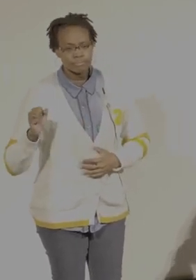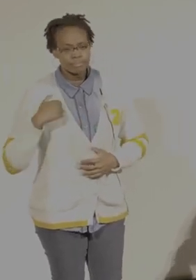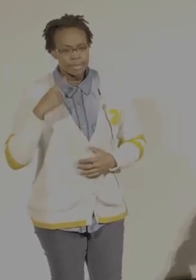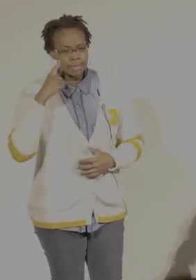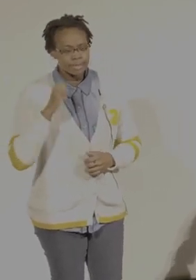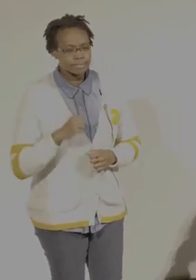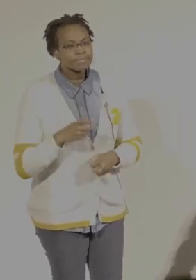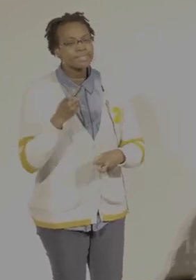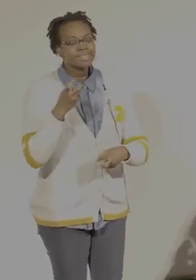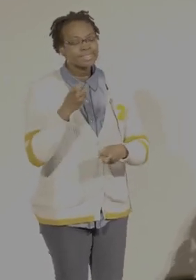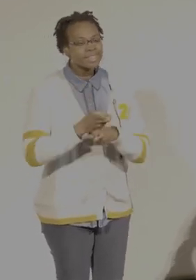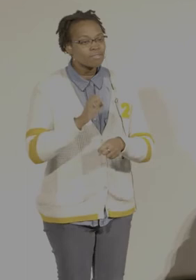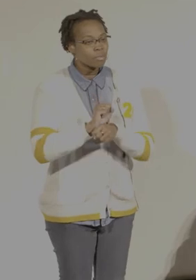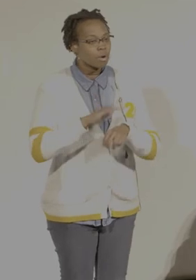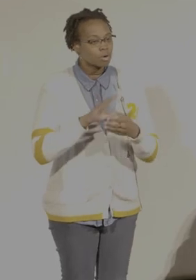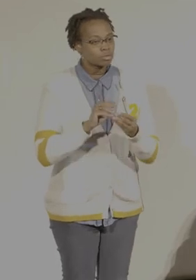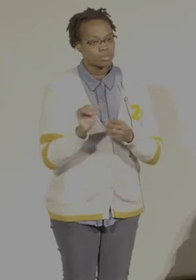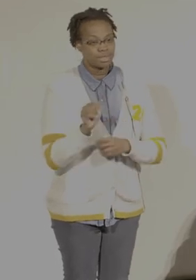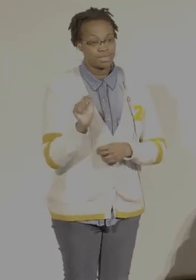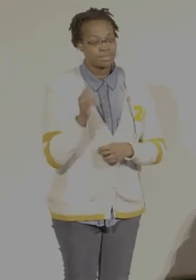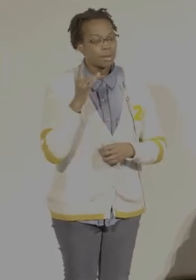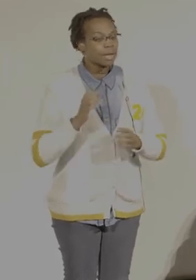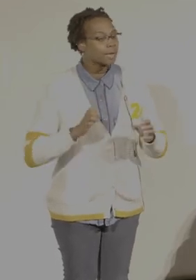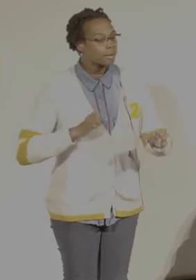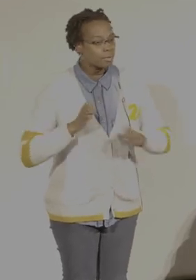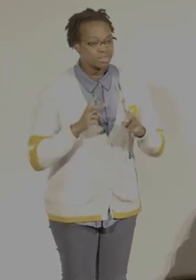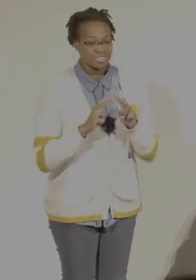It's tough to work a on a story like this 'cause it's emotionally very difficult.